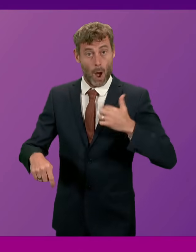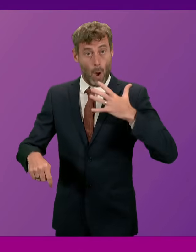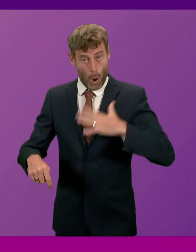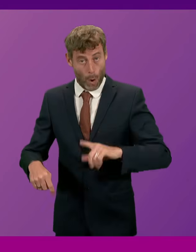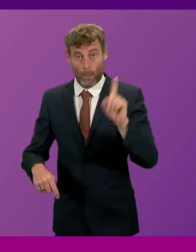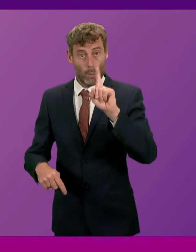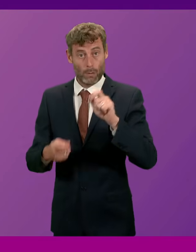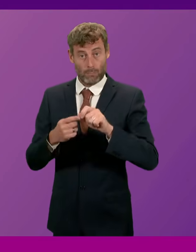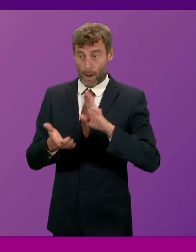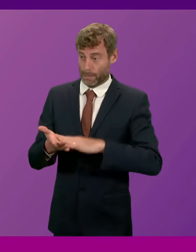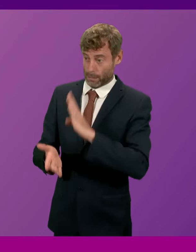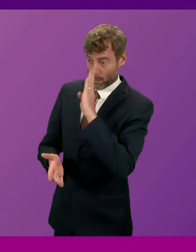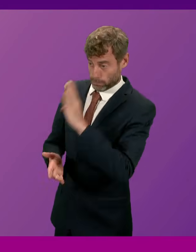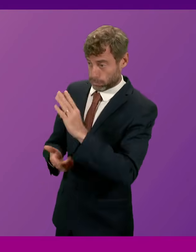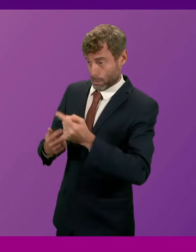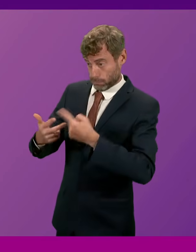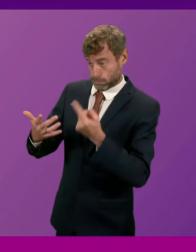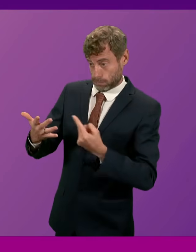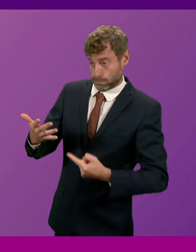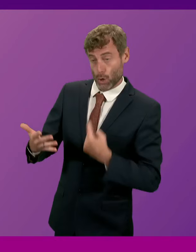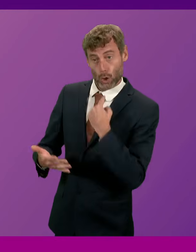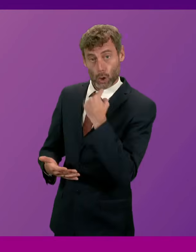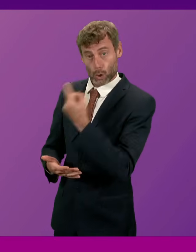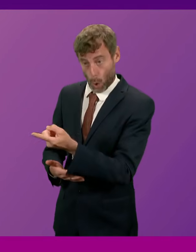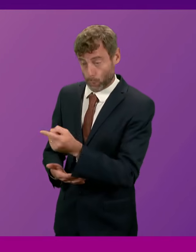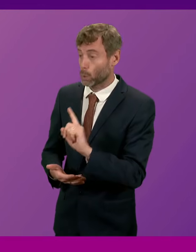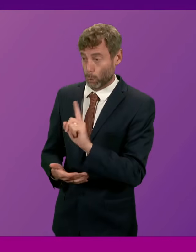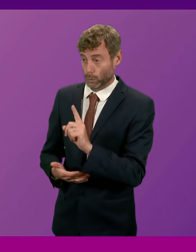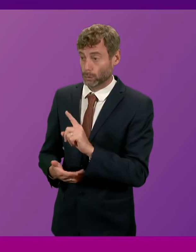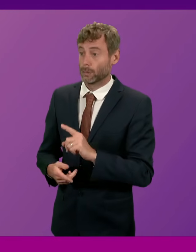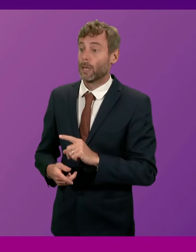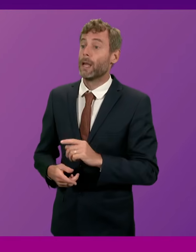of actions that the United Kingdom Government will take to bring Israel to account for the